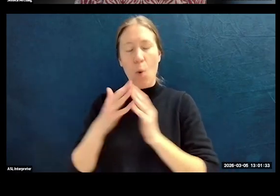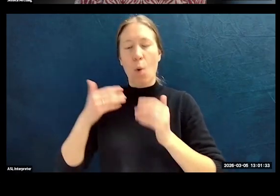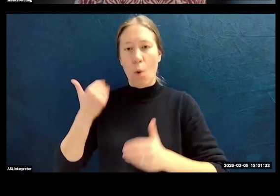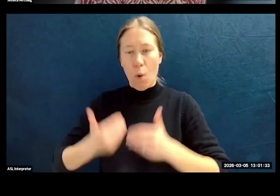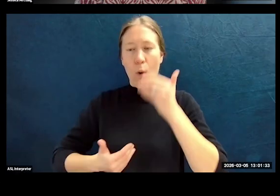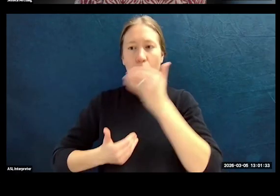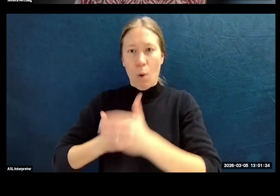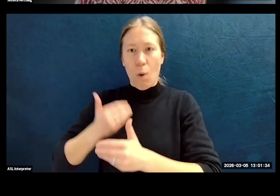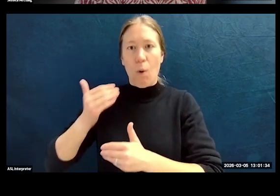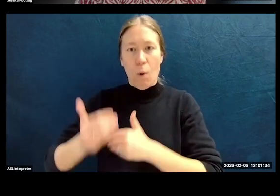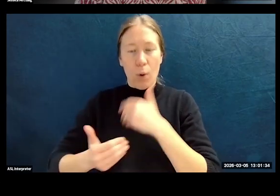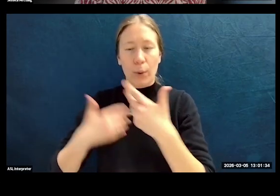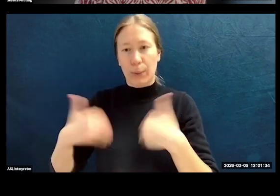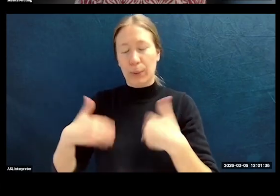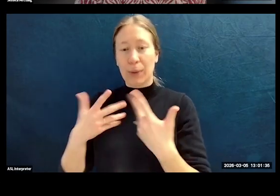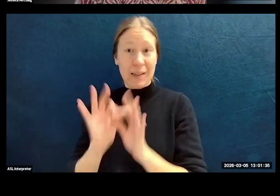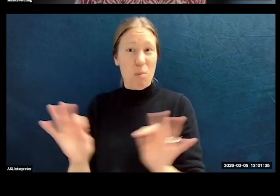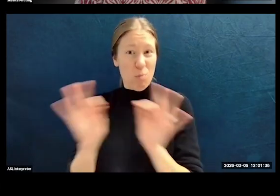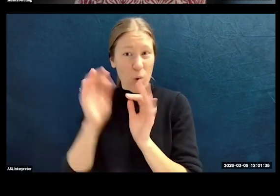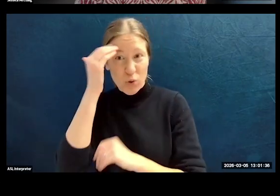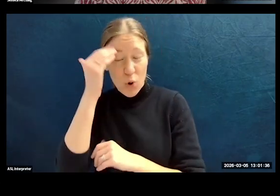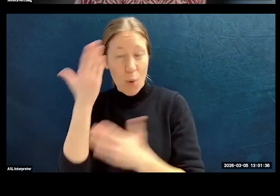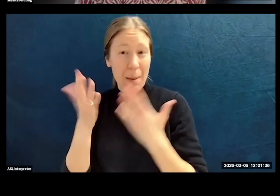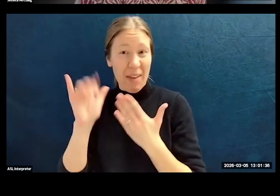especially if this is your only method of accessing the content in the document.